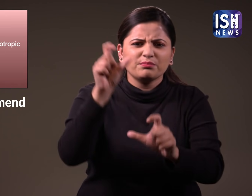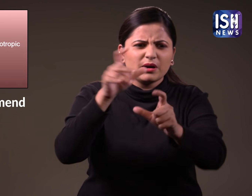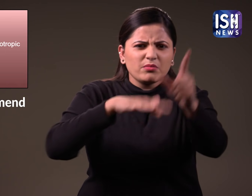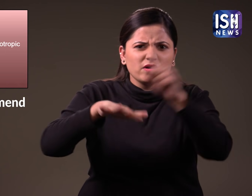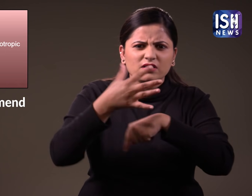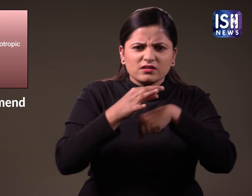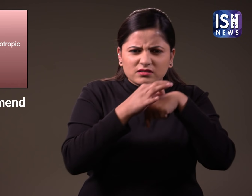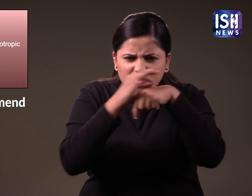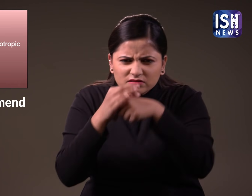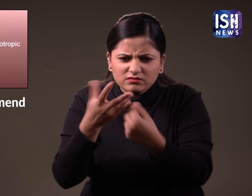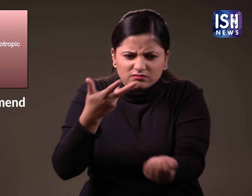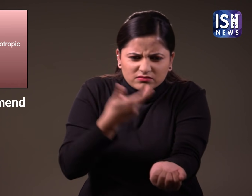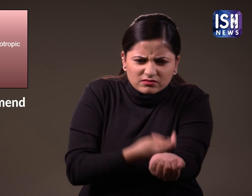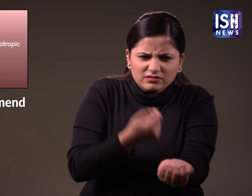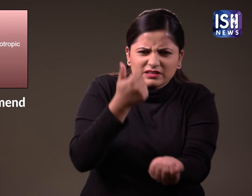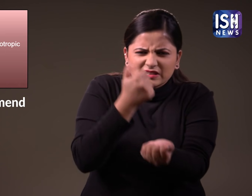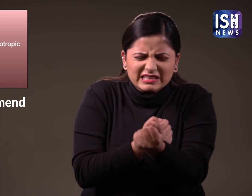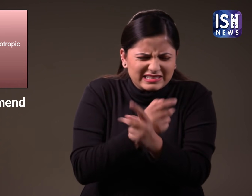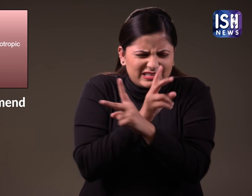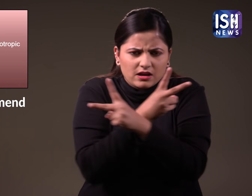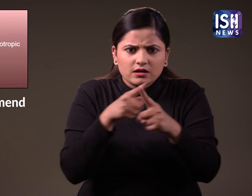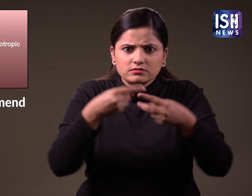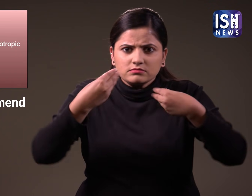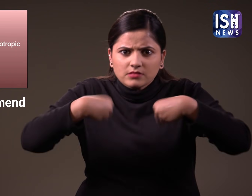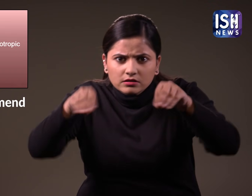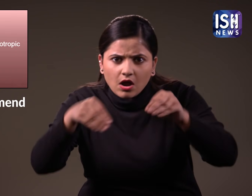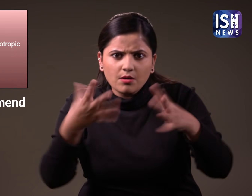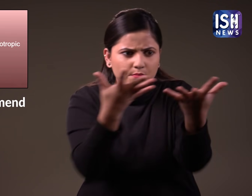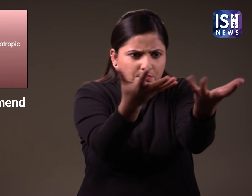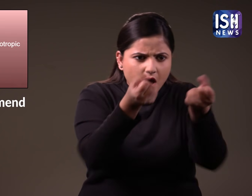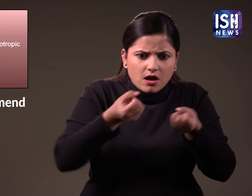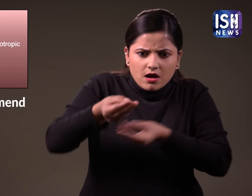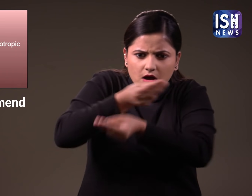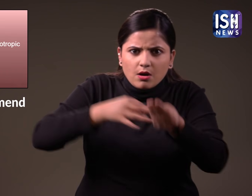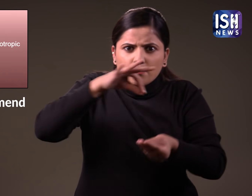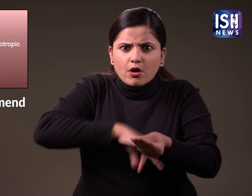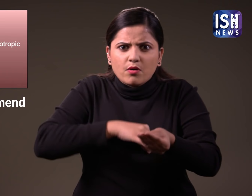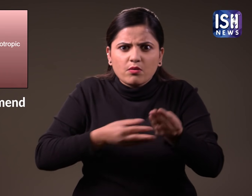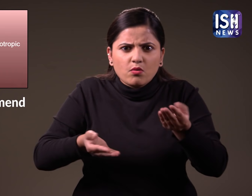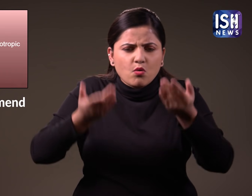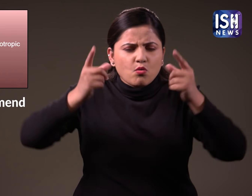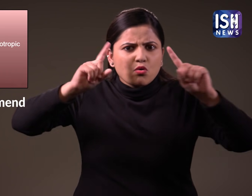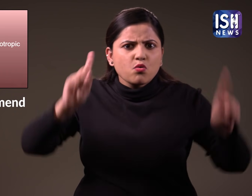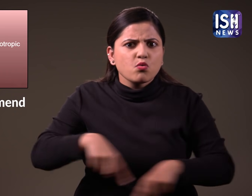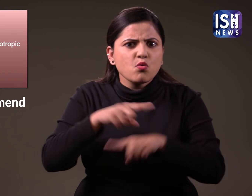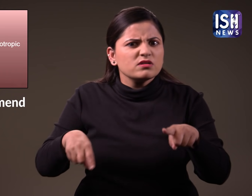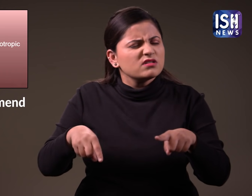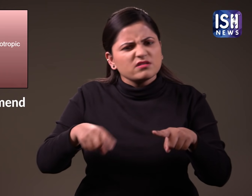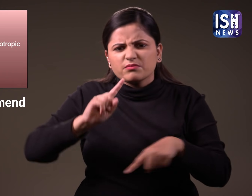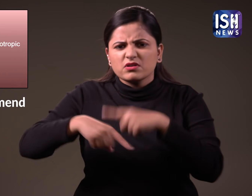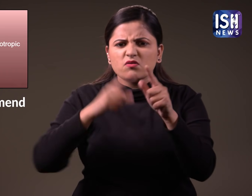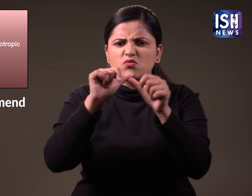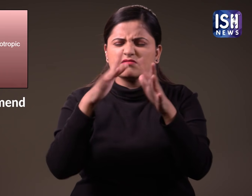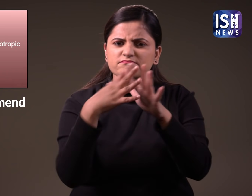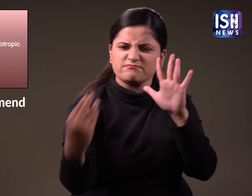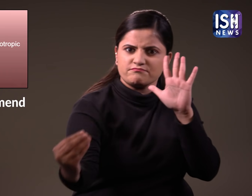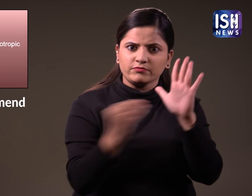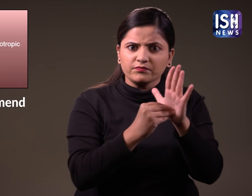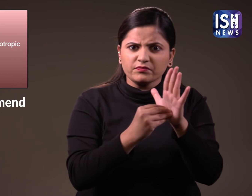which is related to sale, purchase, and consumption of drugs.